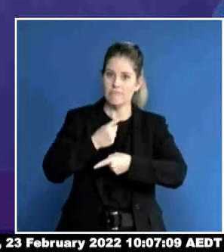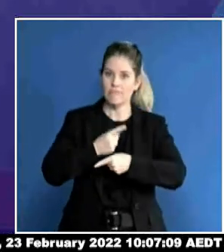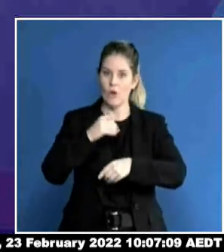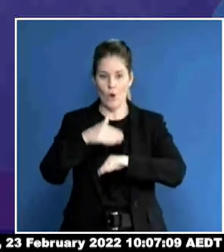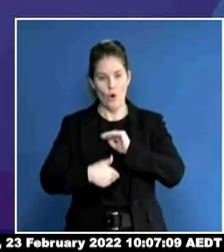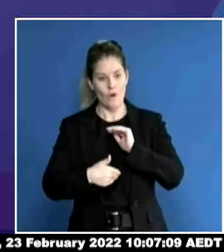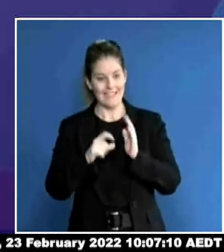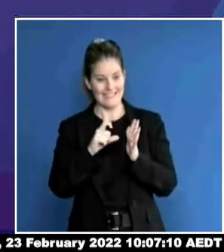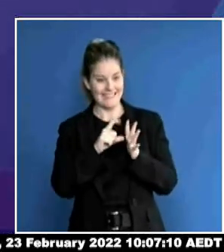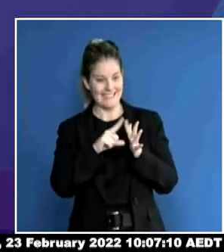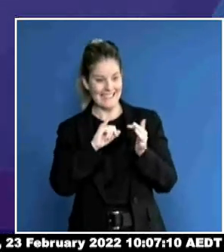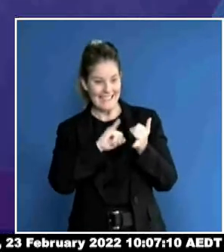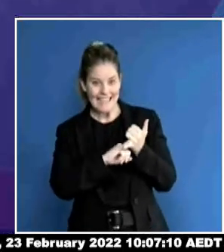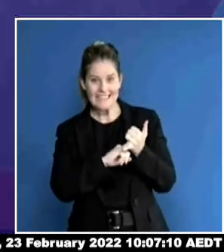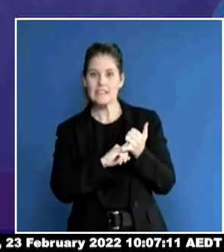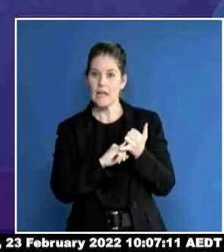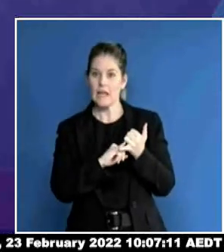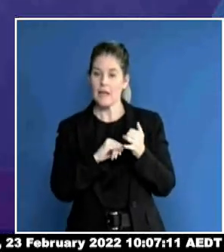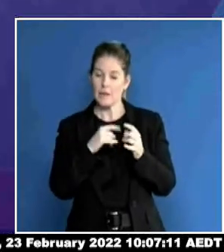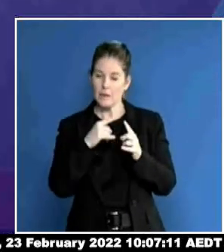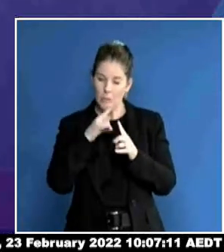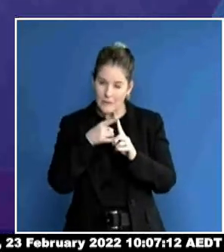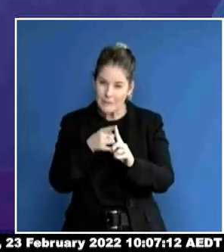provider called AimBig Employment.